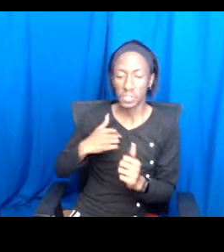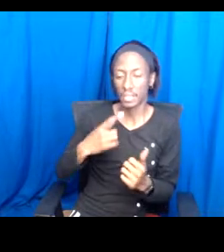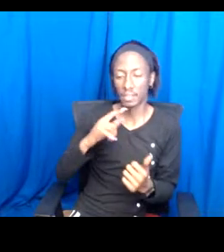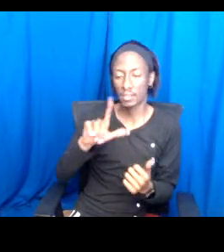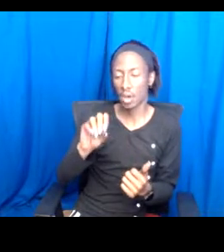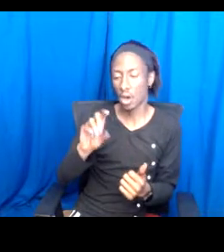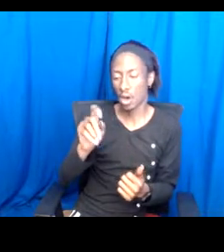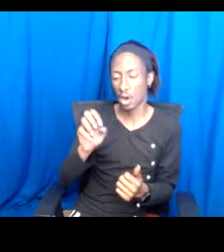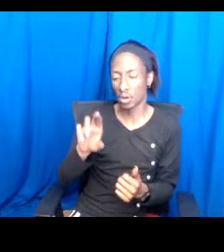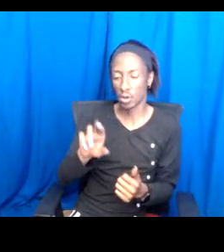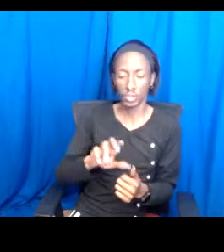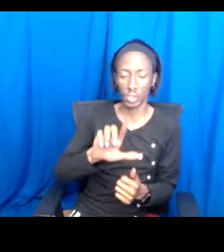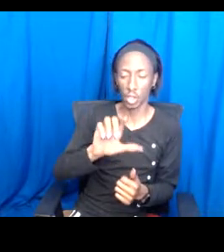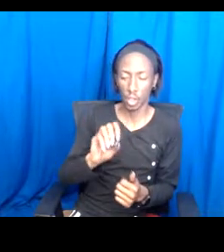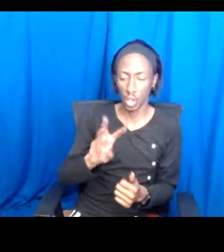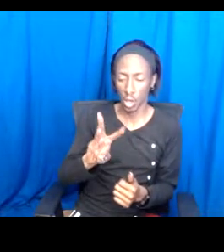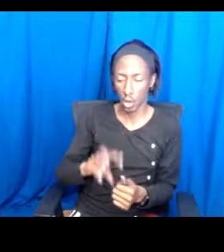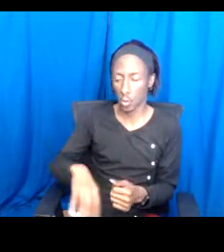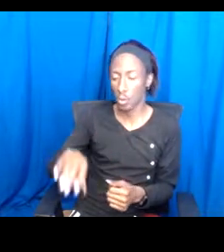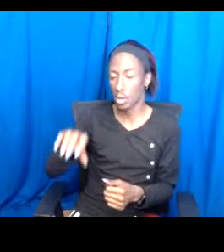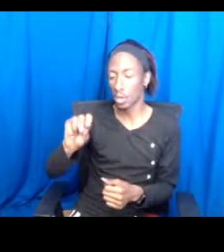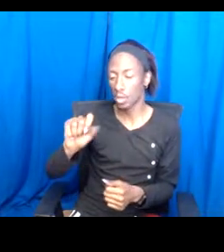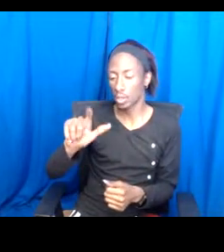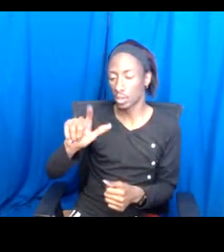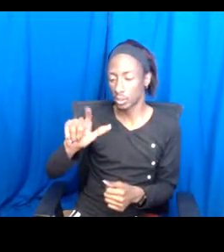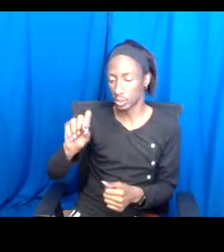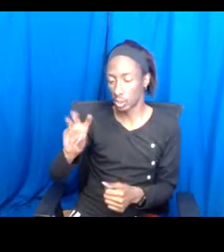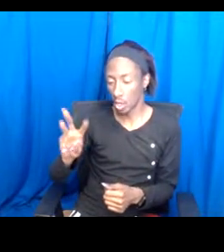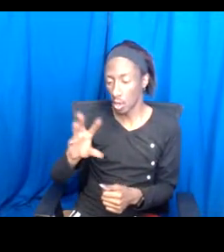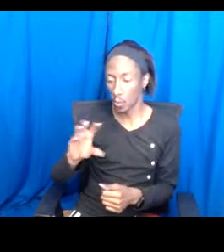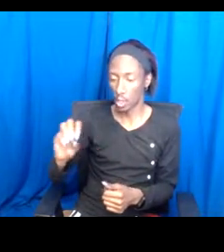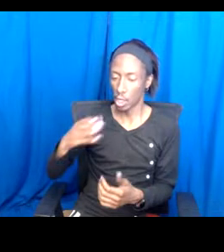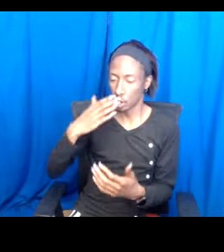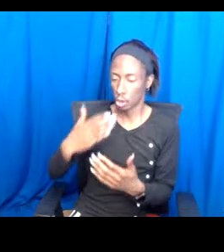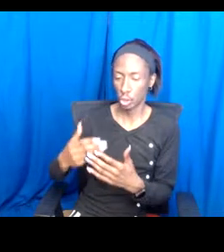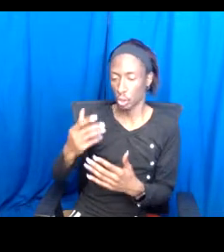And that's because they can fly at relatively low altitudes and low speeds.